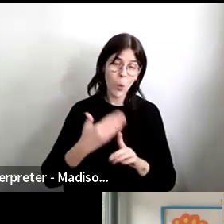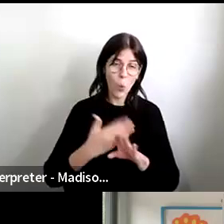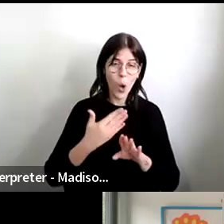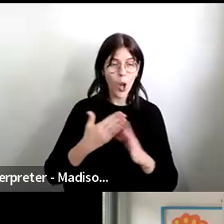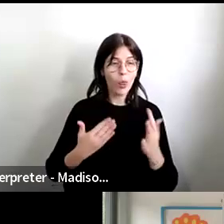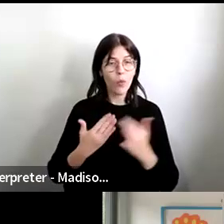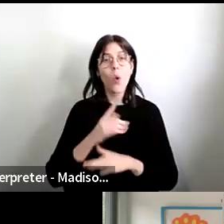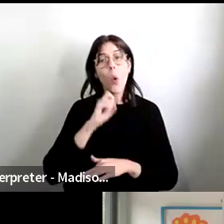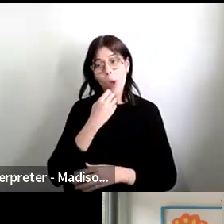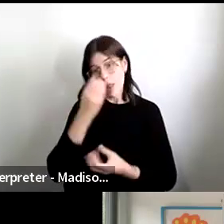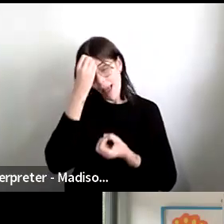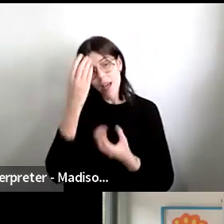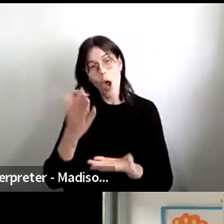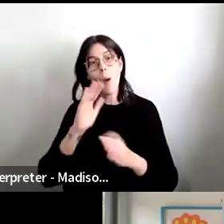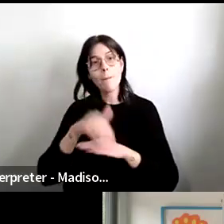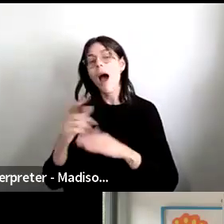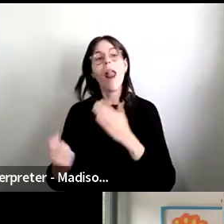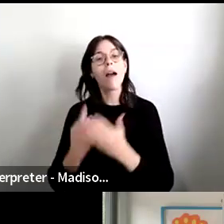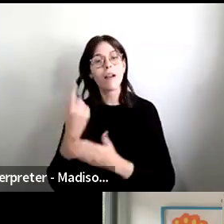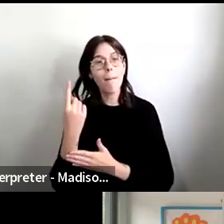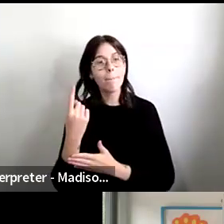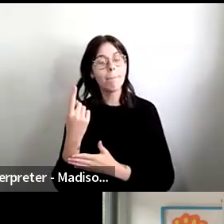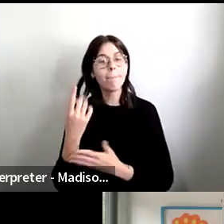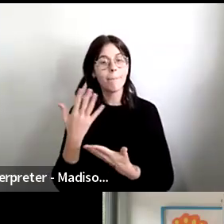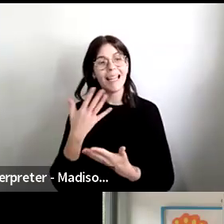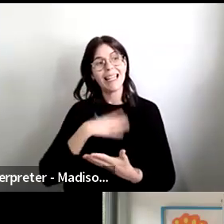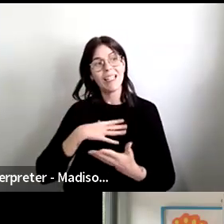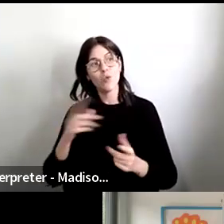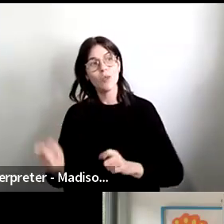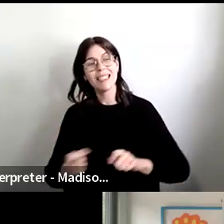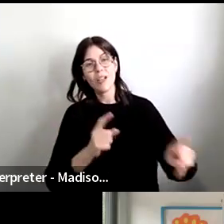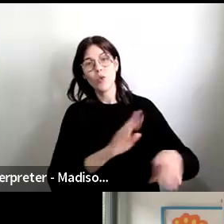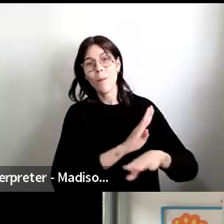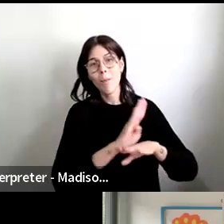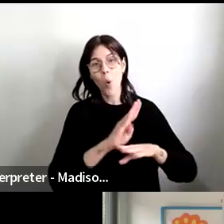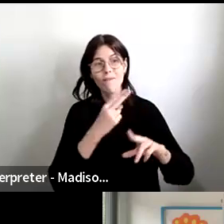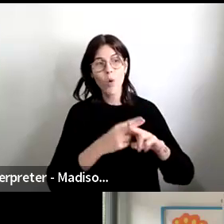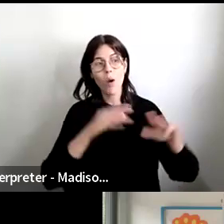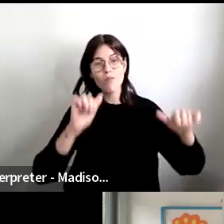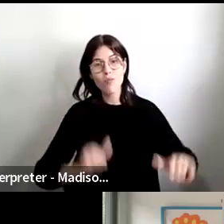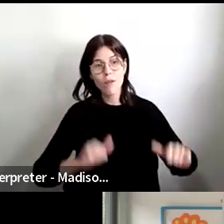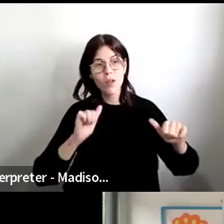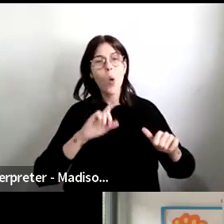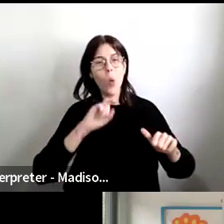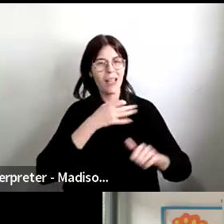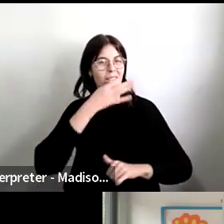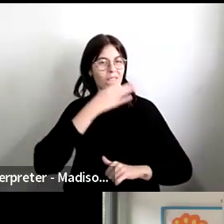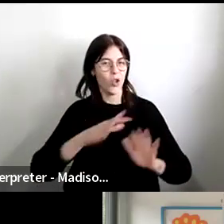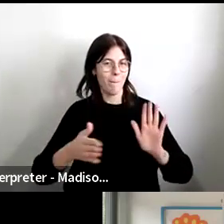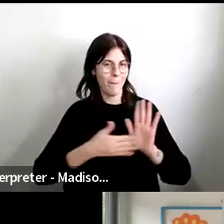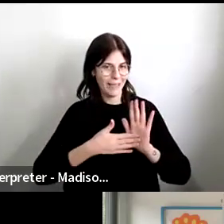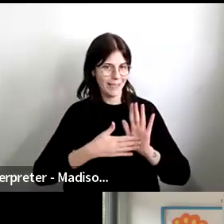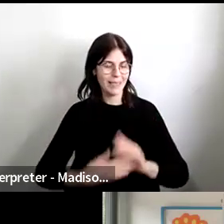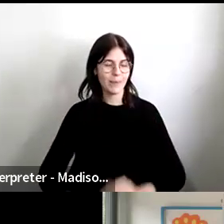the outcome to go to our board for approval in September, so it takes a few months. As we said,